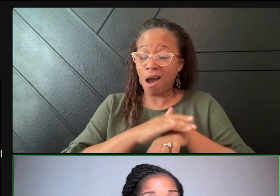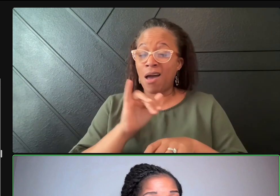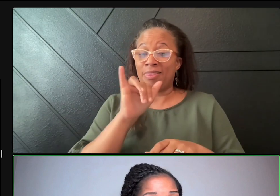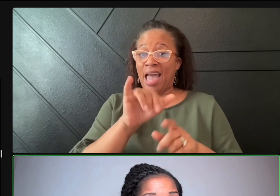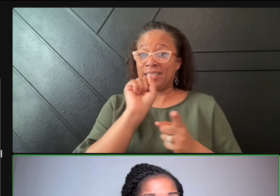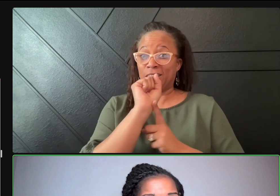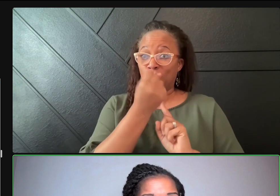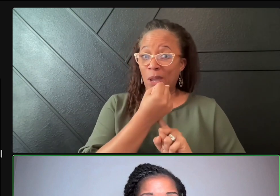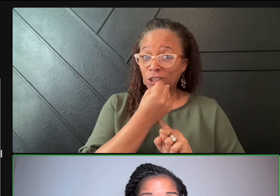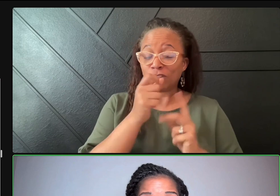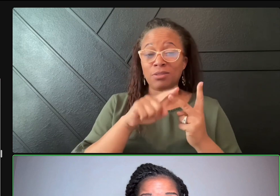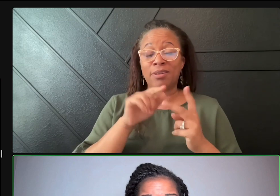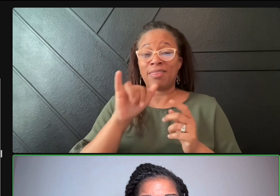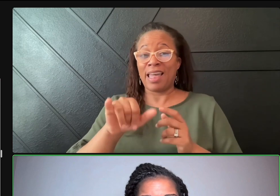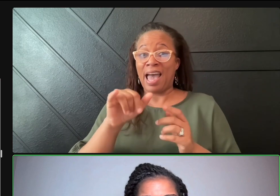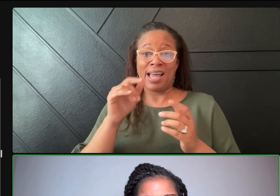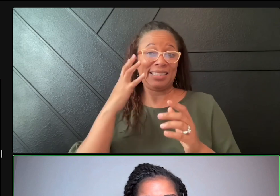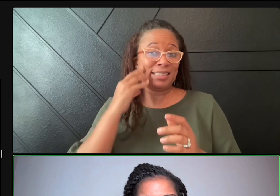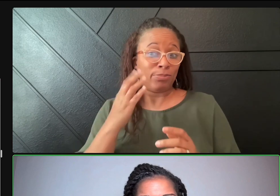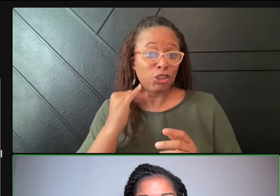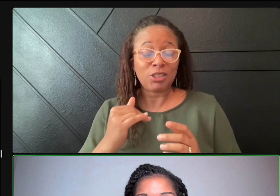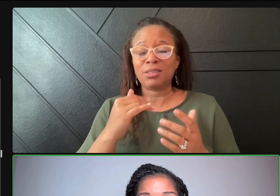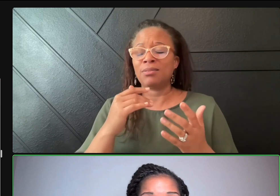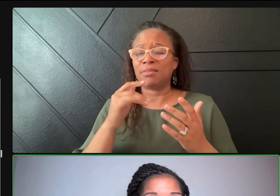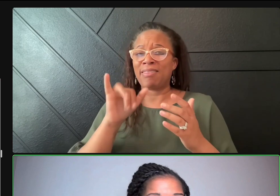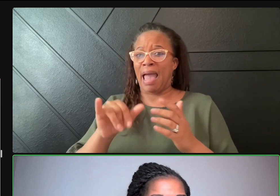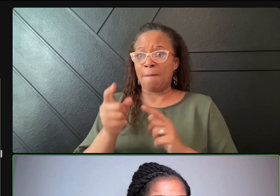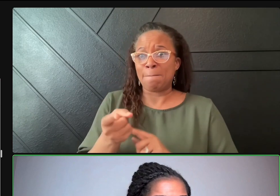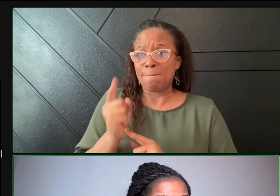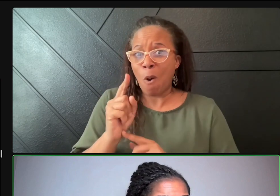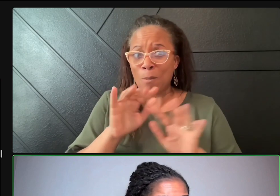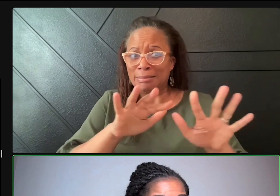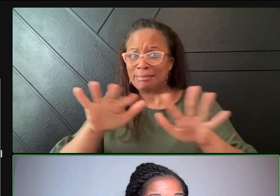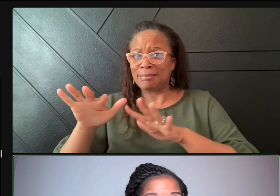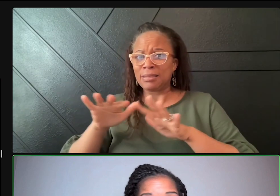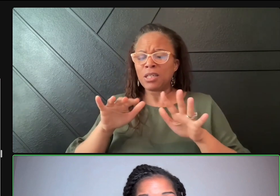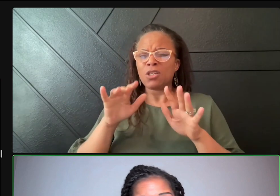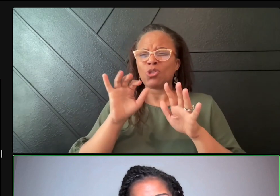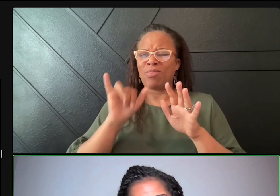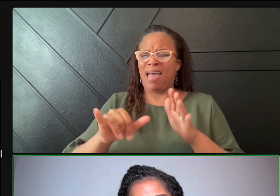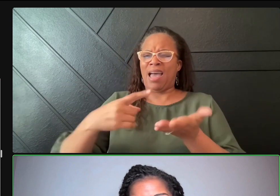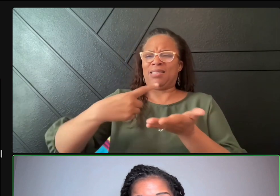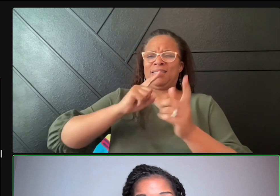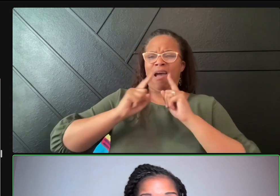However, the communication needs does vary on the individual depending on the experience, their background,